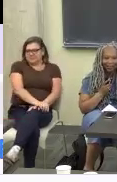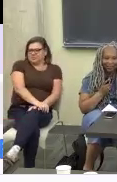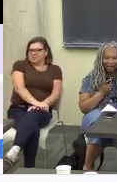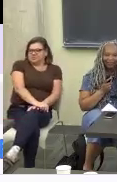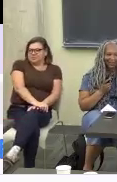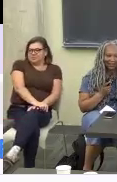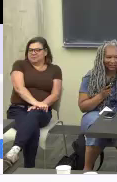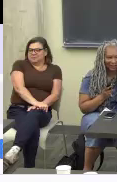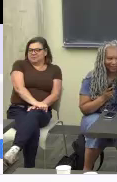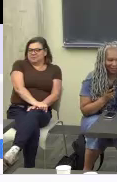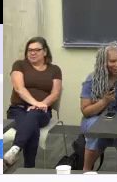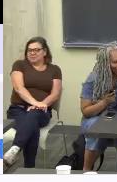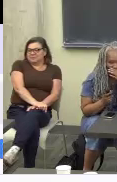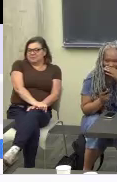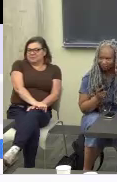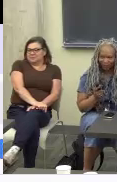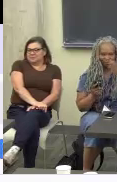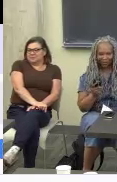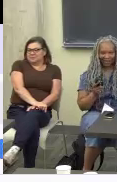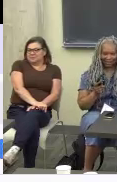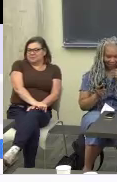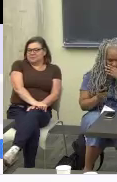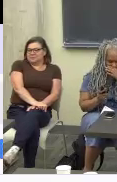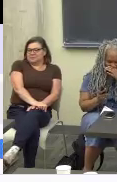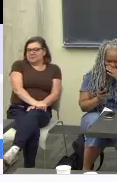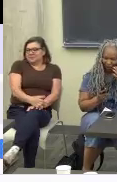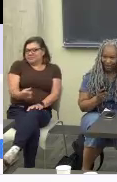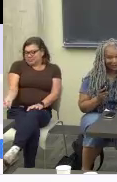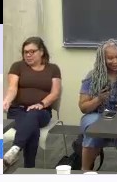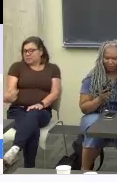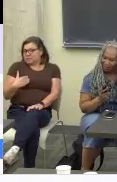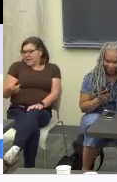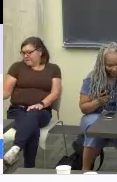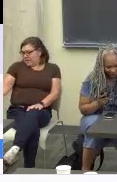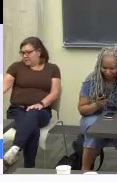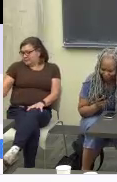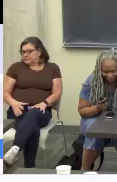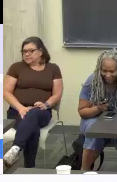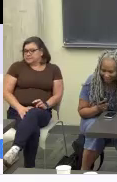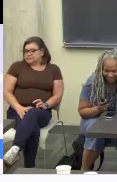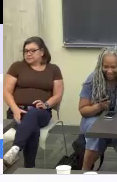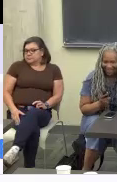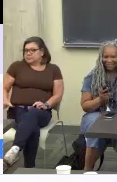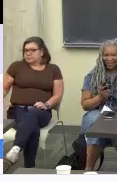In our conversations to you know to you know begin you know this we have some you know knocked out,